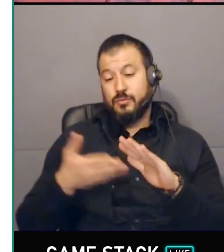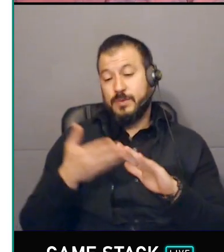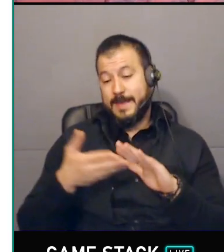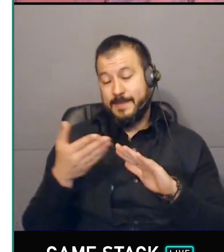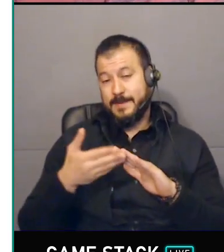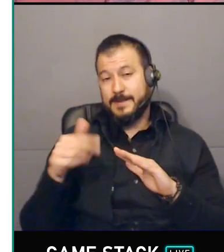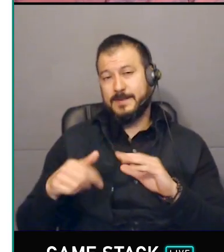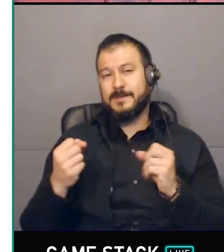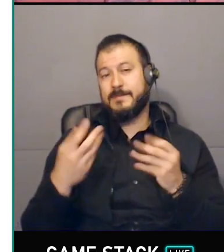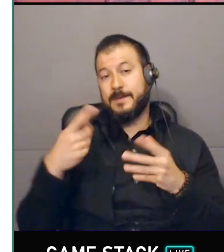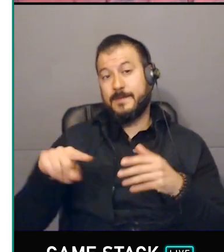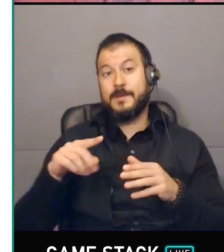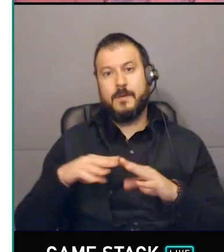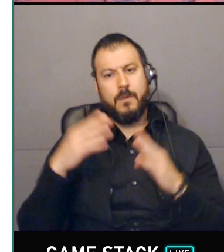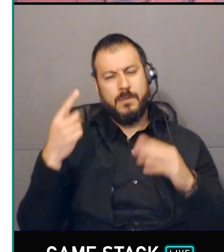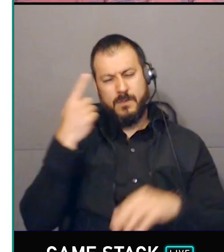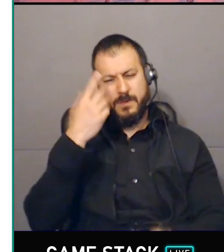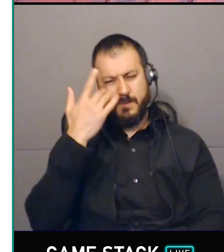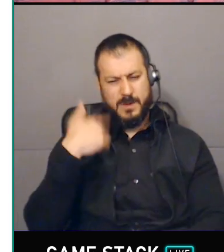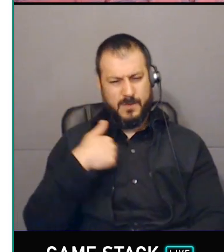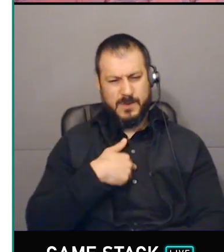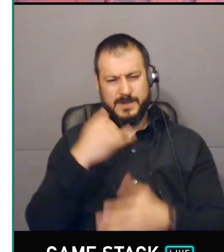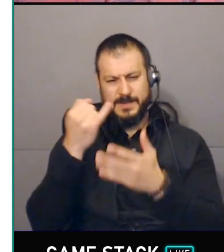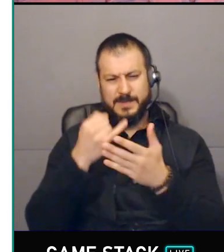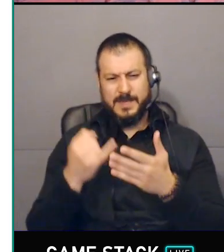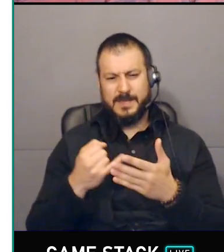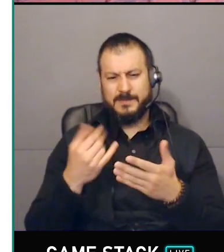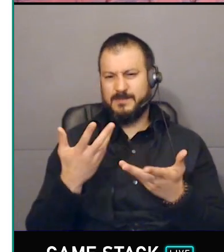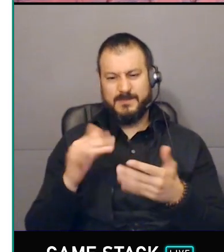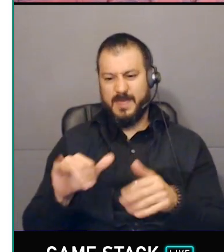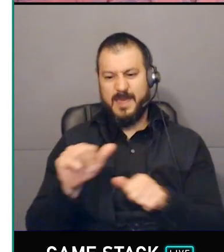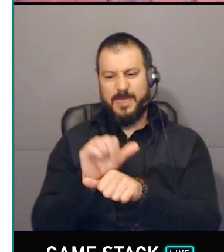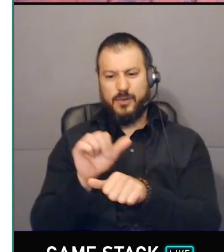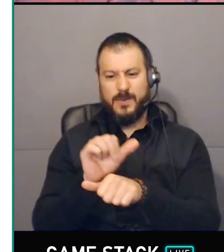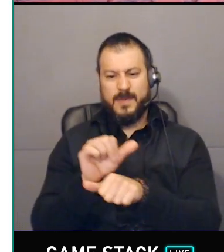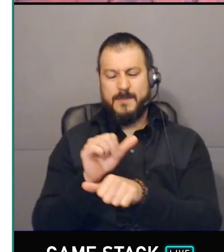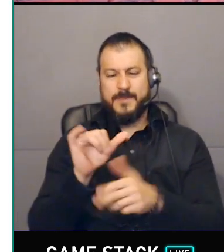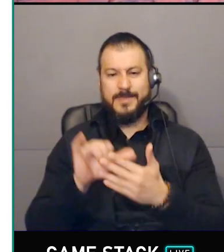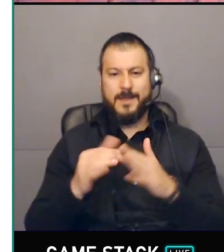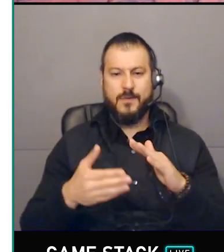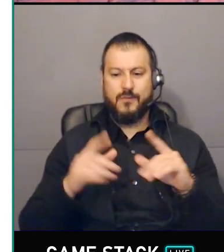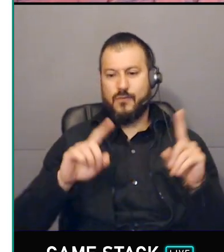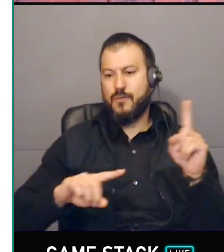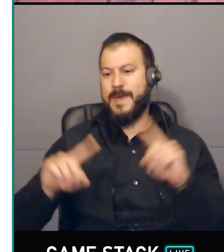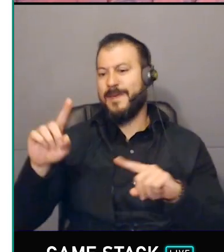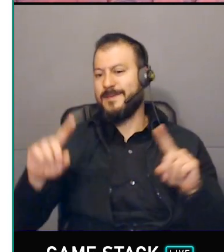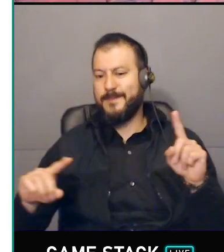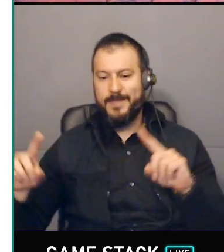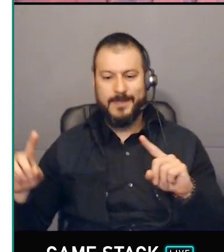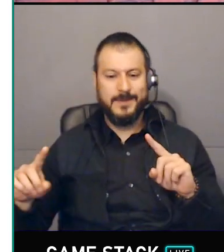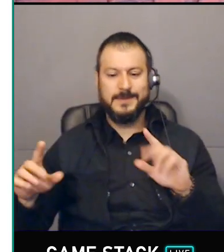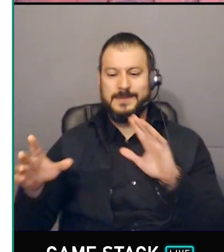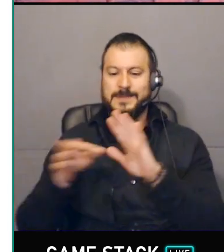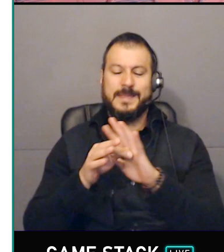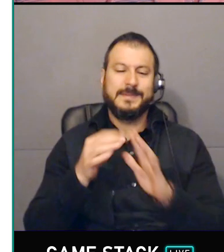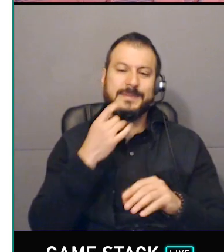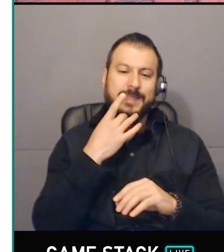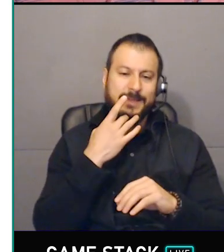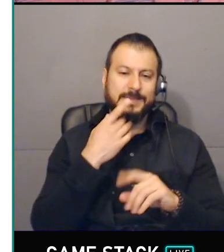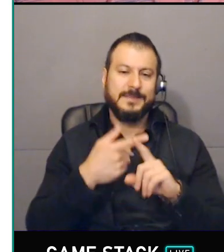this by the perf guys, many of them openly wondered why we designed such an algorithm that randomly selects